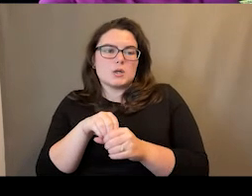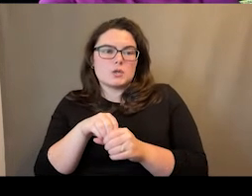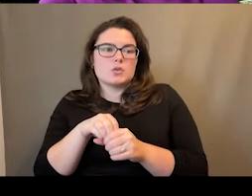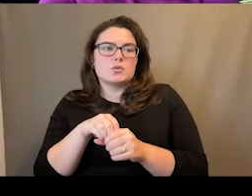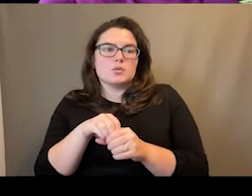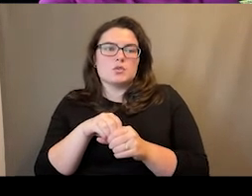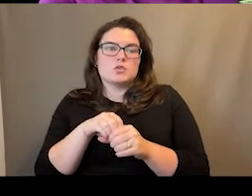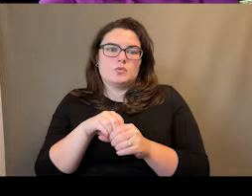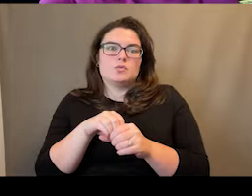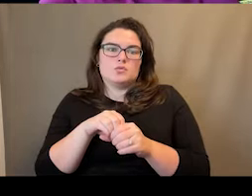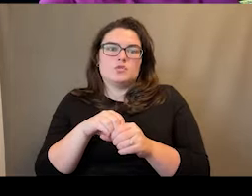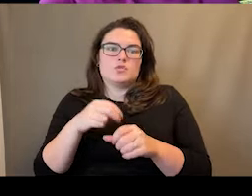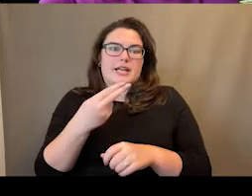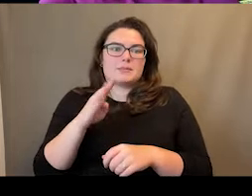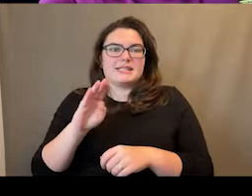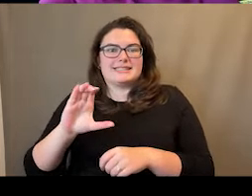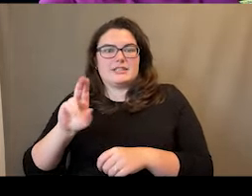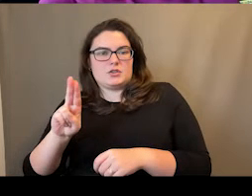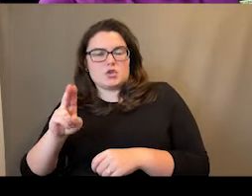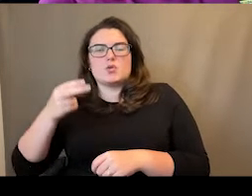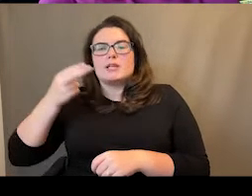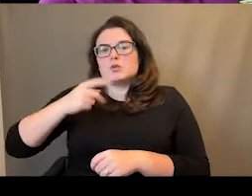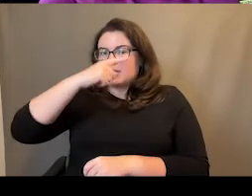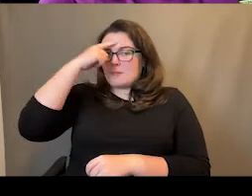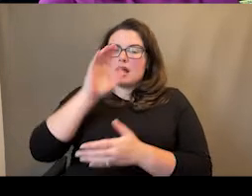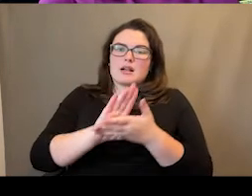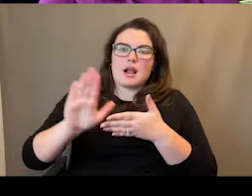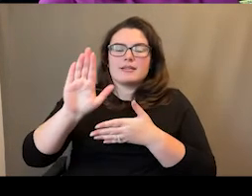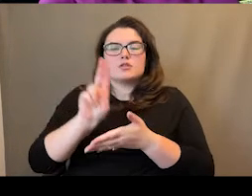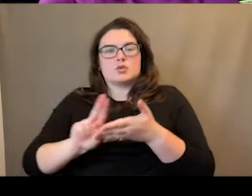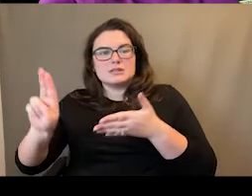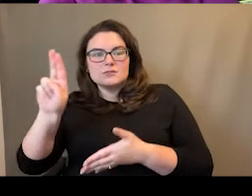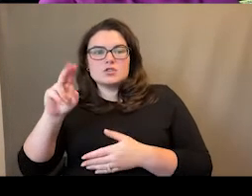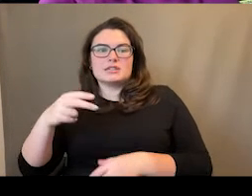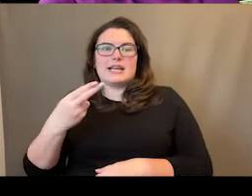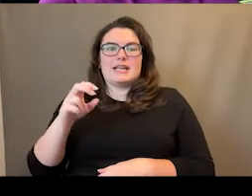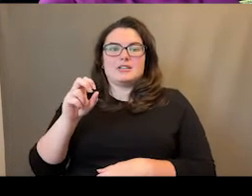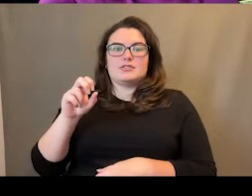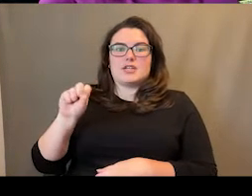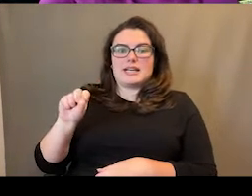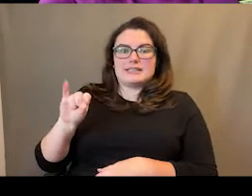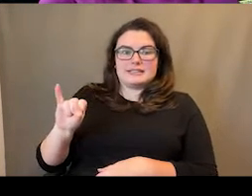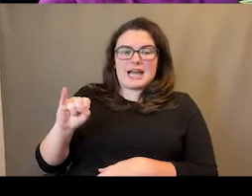which are historically black colleges and universities, HSI's, Hispanic serving institutions,